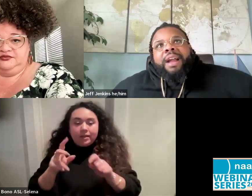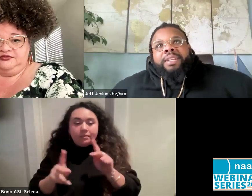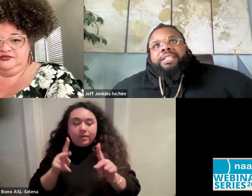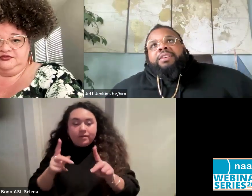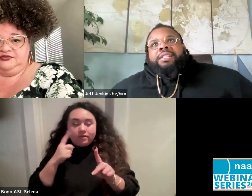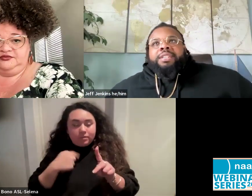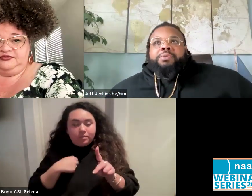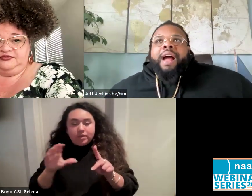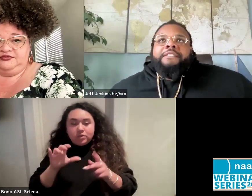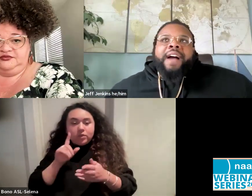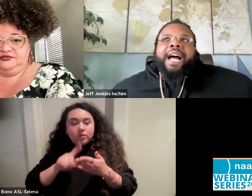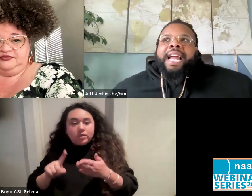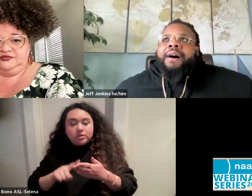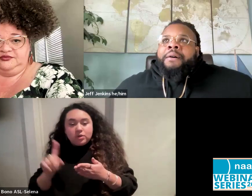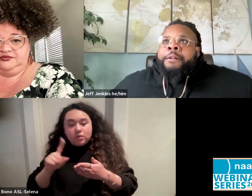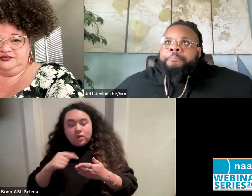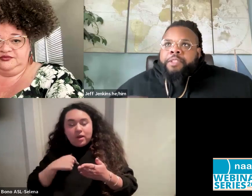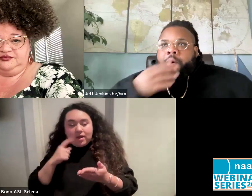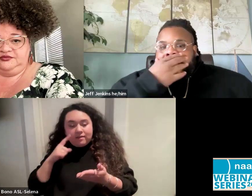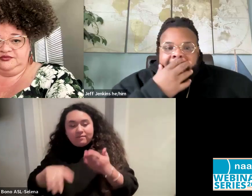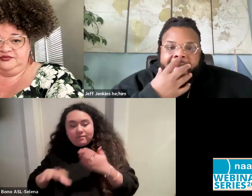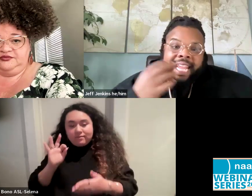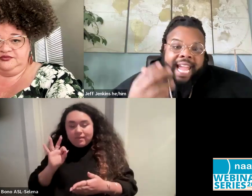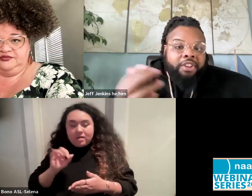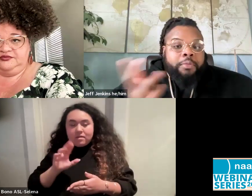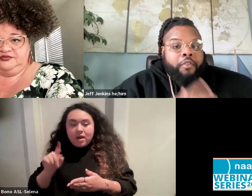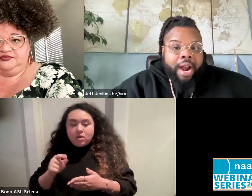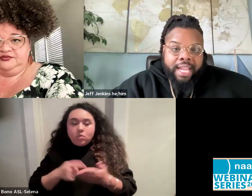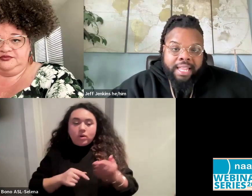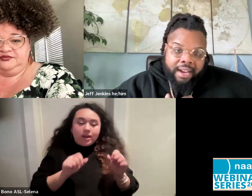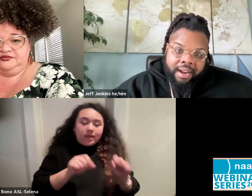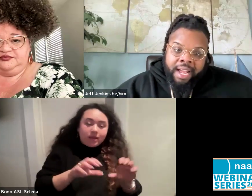That research is where I find out what I can and can't do before I get there.